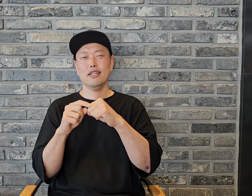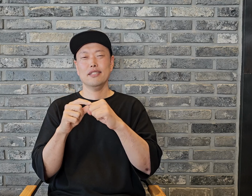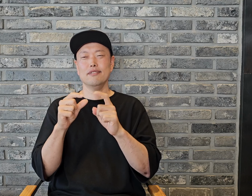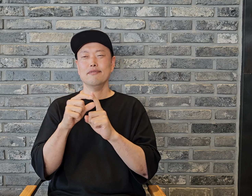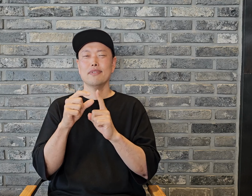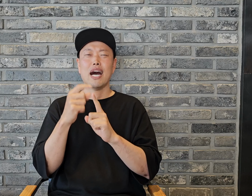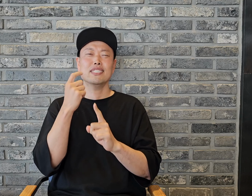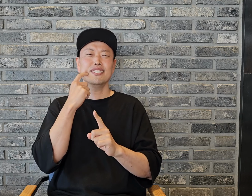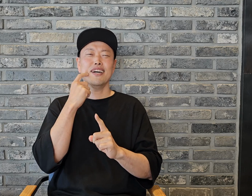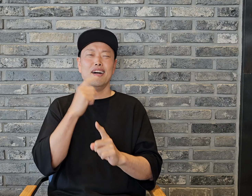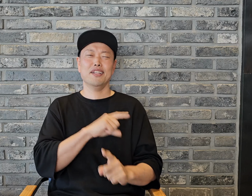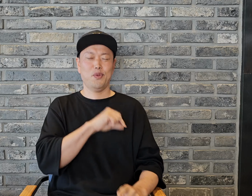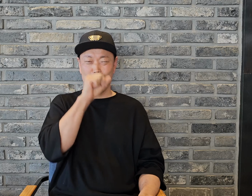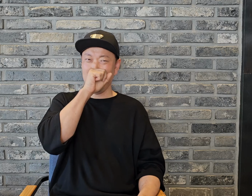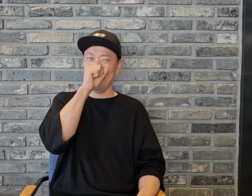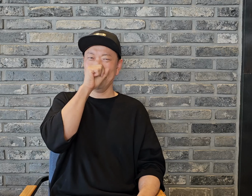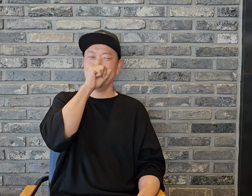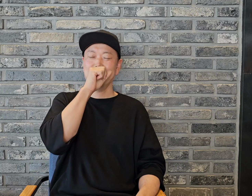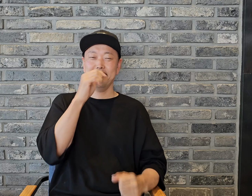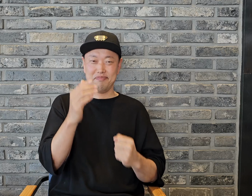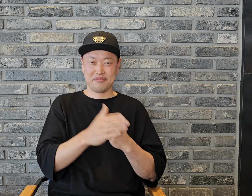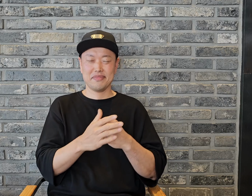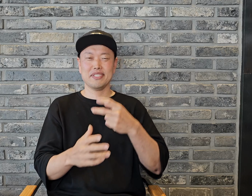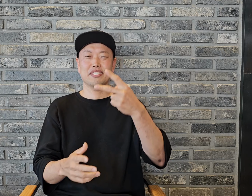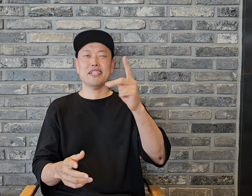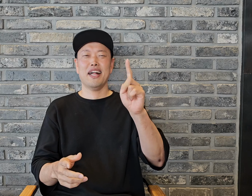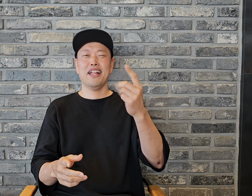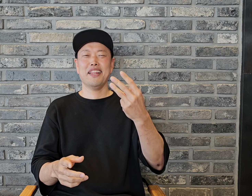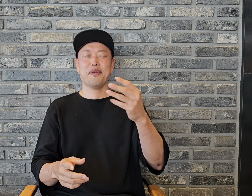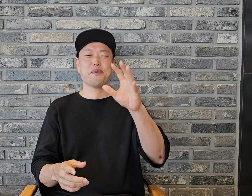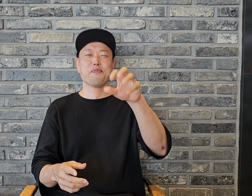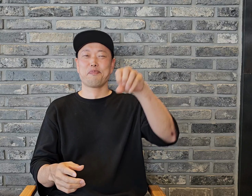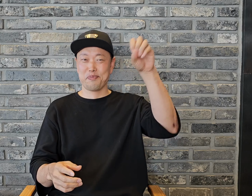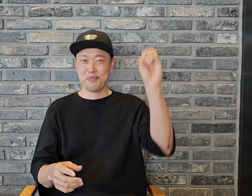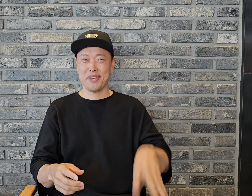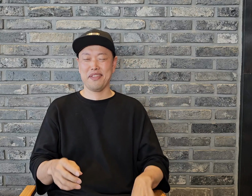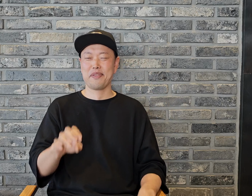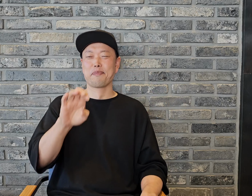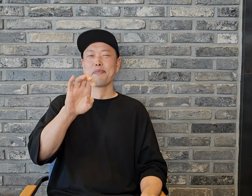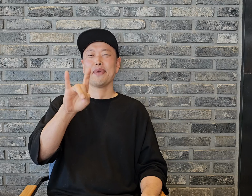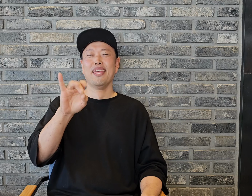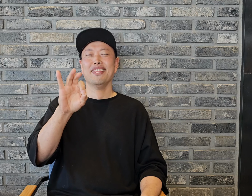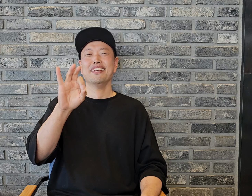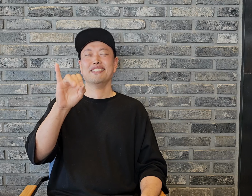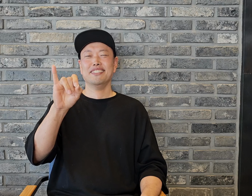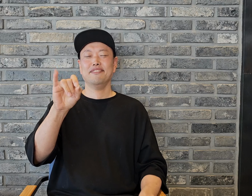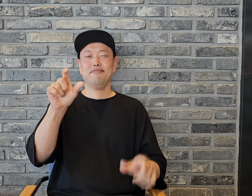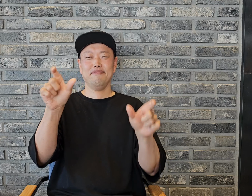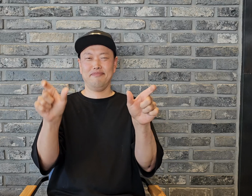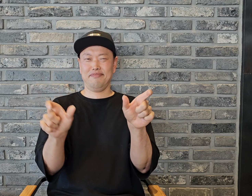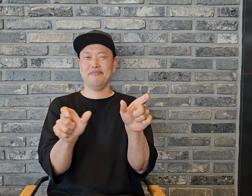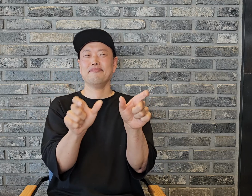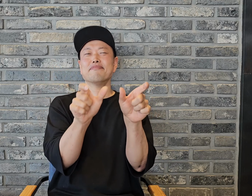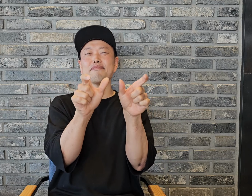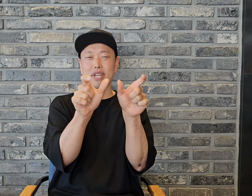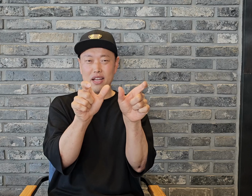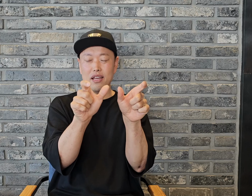I like snails, so I took the word 'sign language' and added 'snail' to it as a pseudonym.